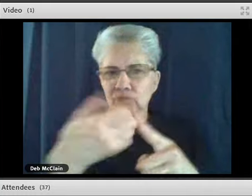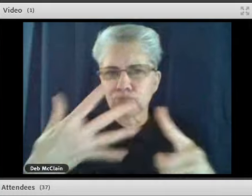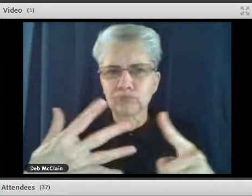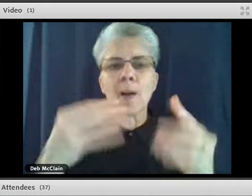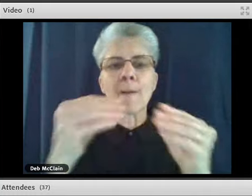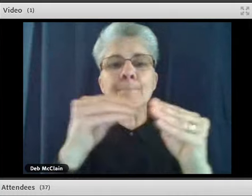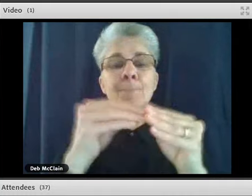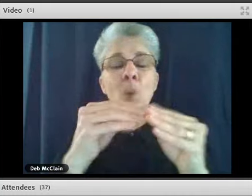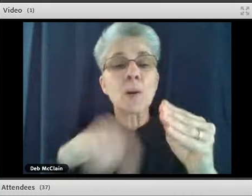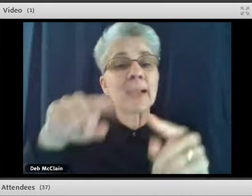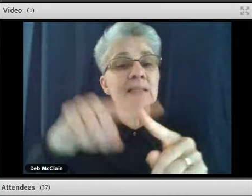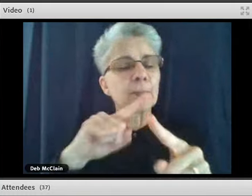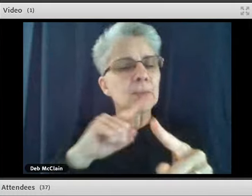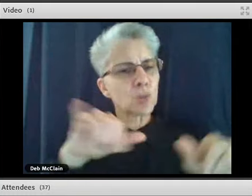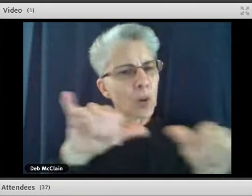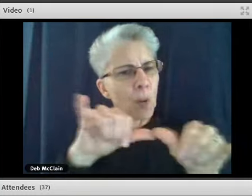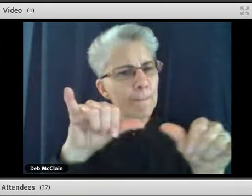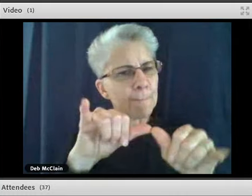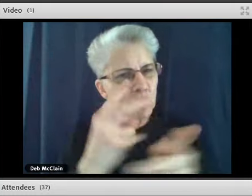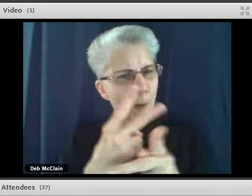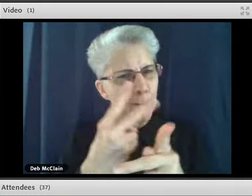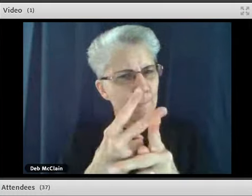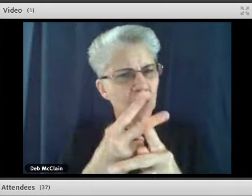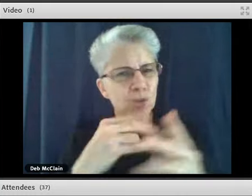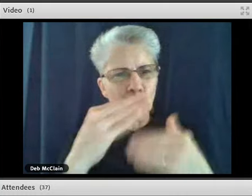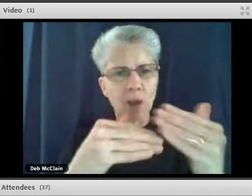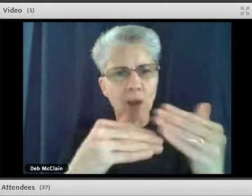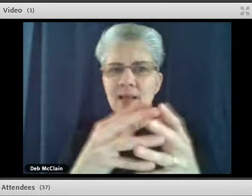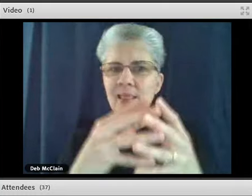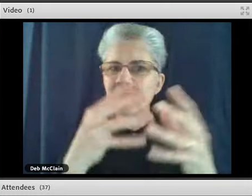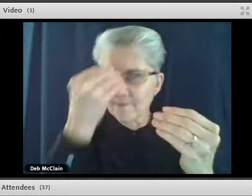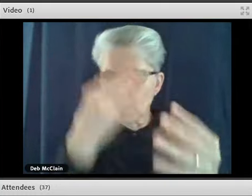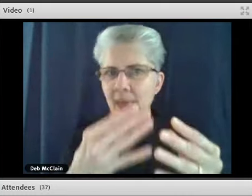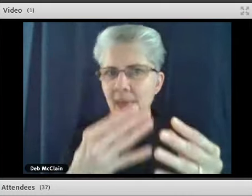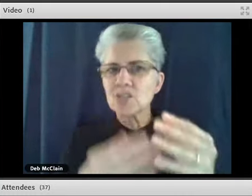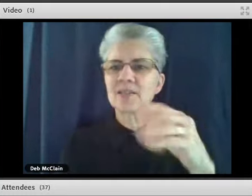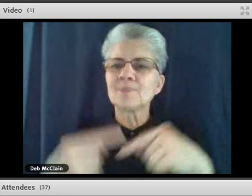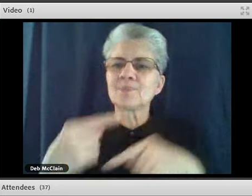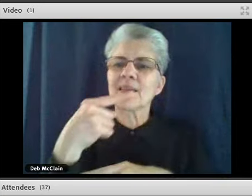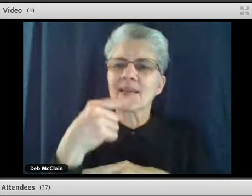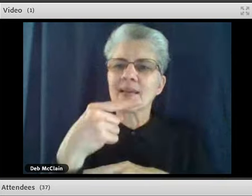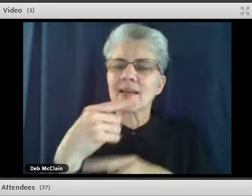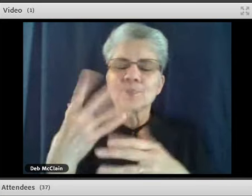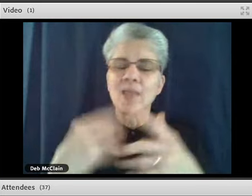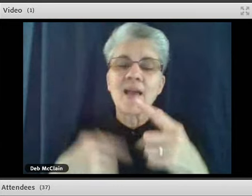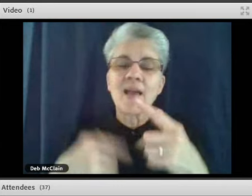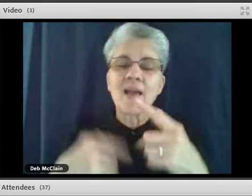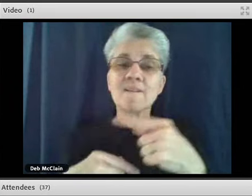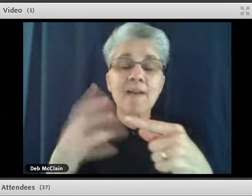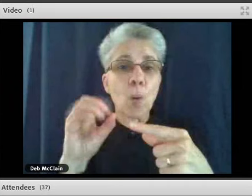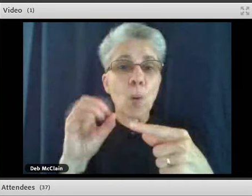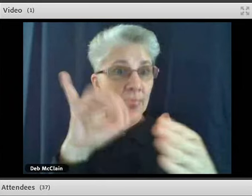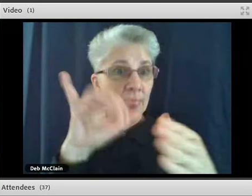which again, I'm going to go into great detail next month. And then, you want to make sure you measure and monitor your progress. There's a ton of information at the Section 508 website